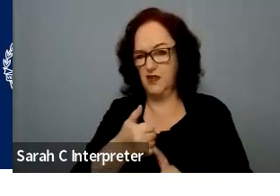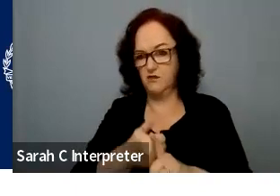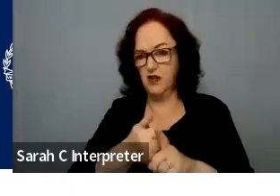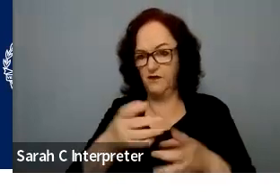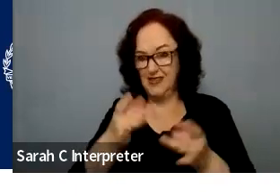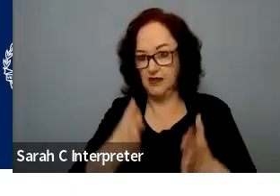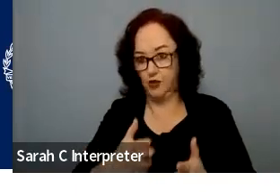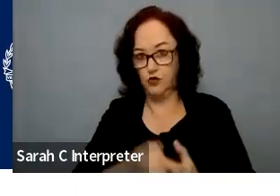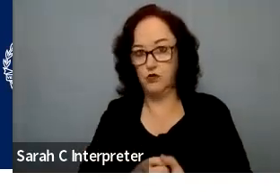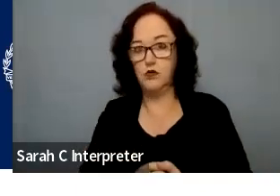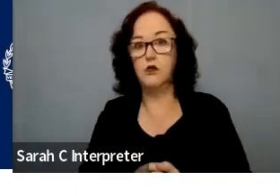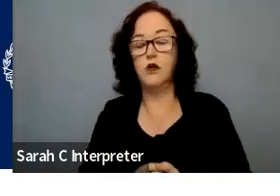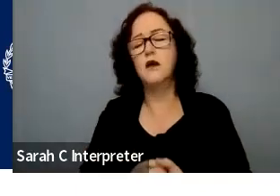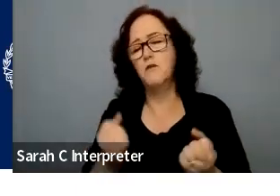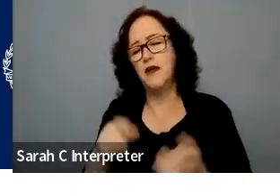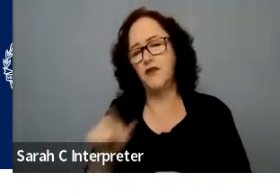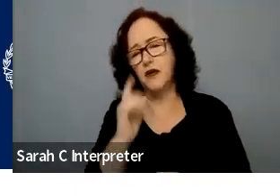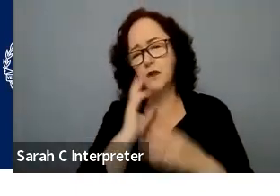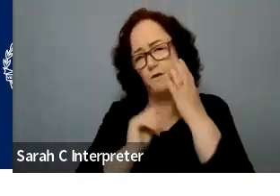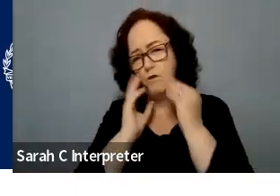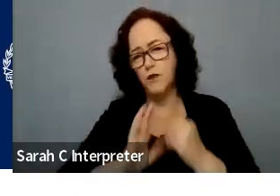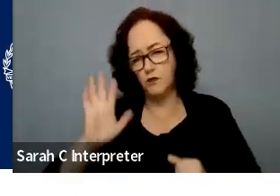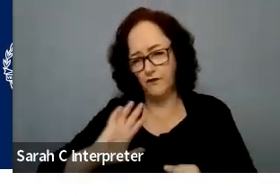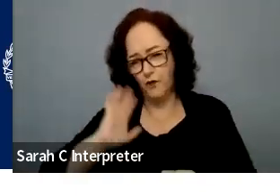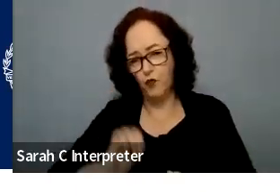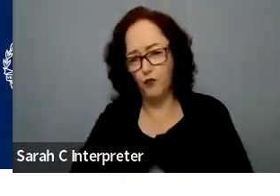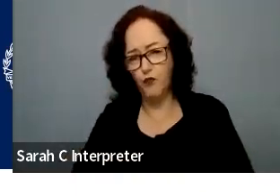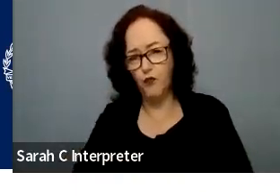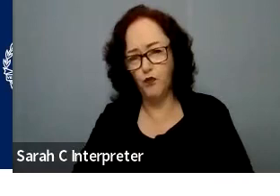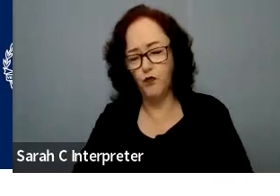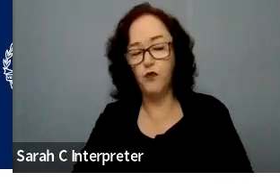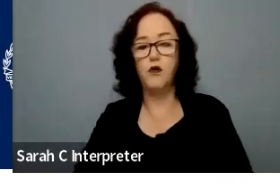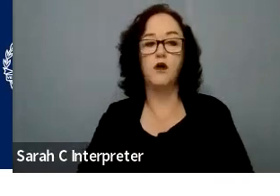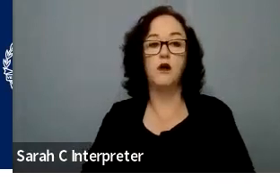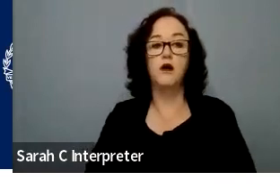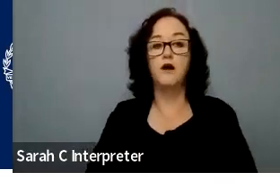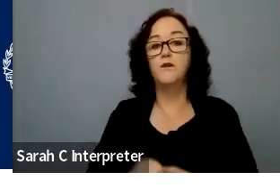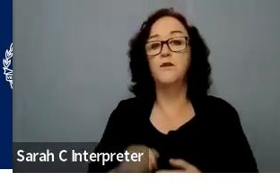them had done this before not all of them, had received a facilitator's guide by email